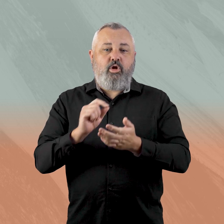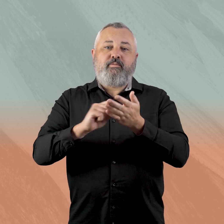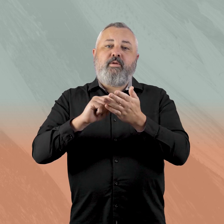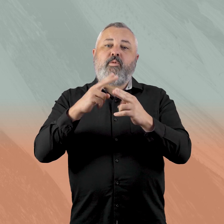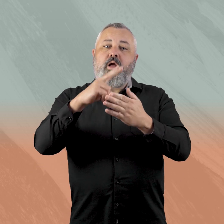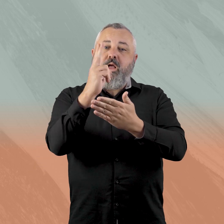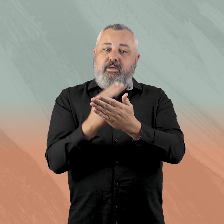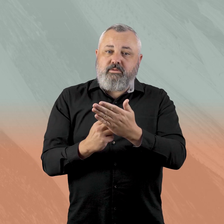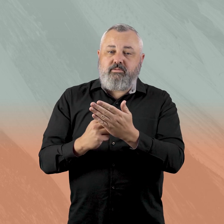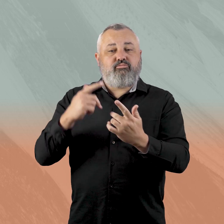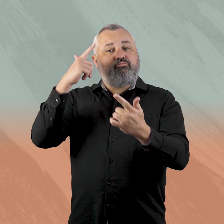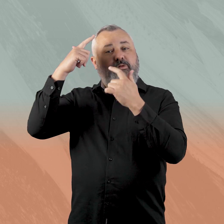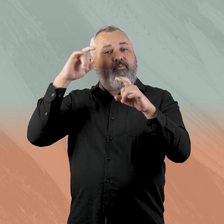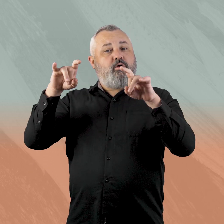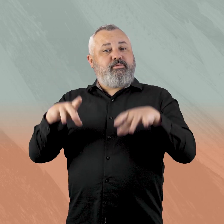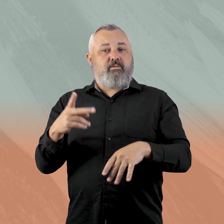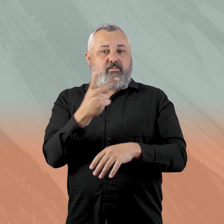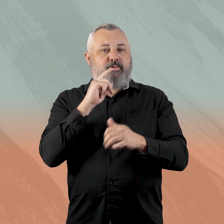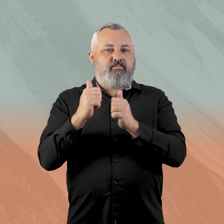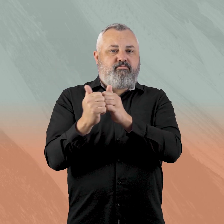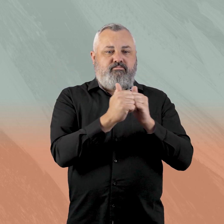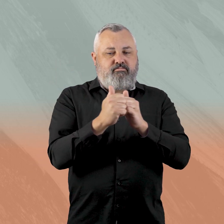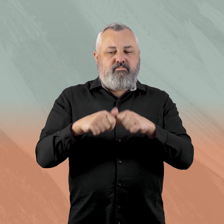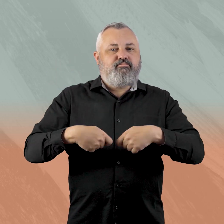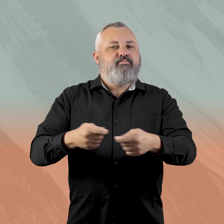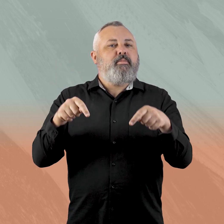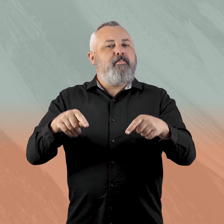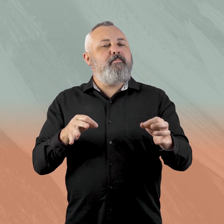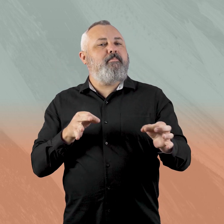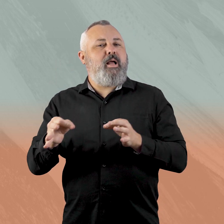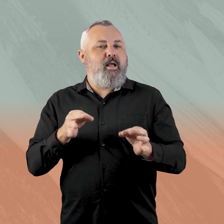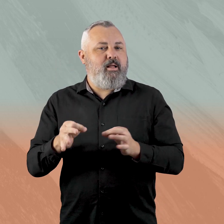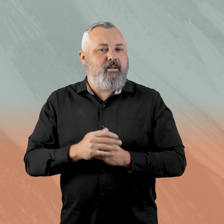The Office for the Arts and Creative Australia are partnering to deliver the Plan.